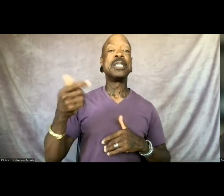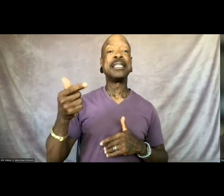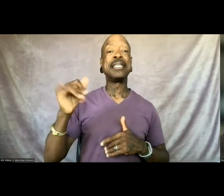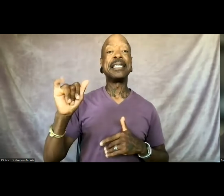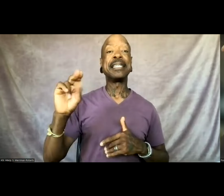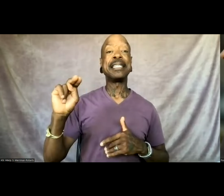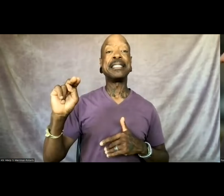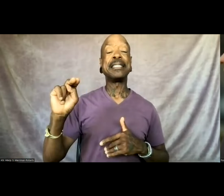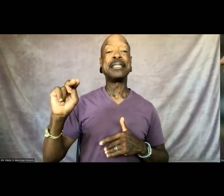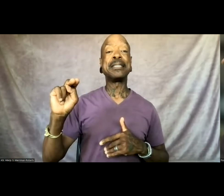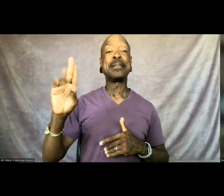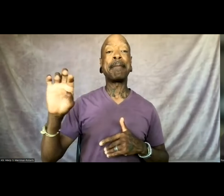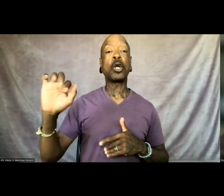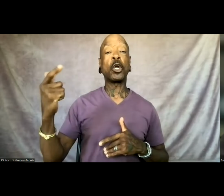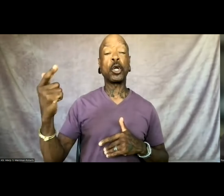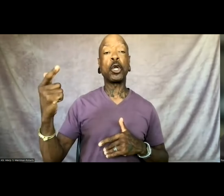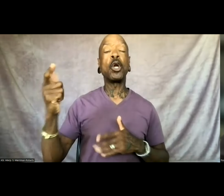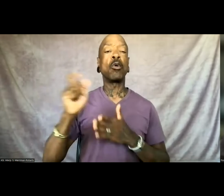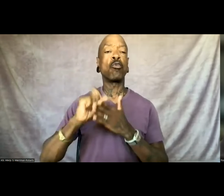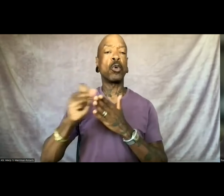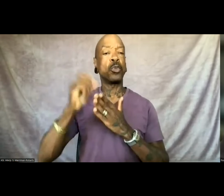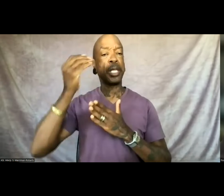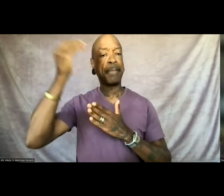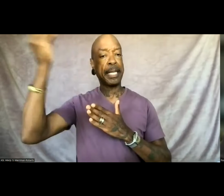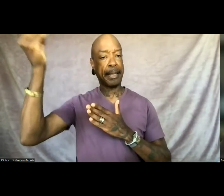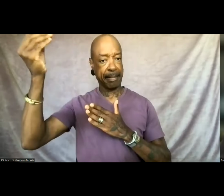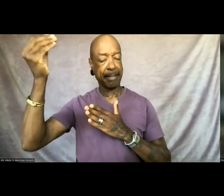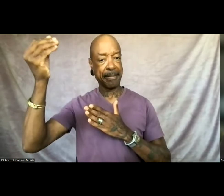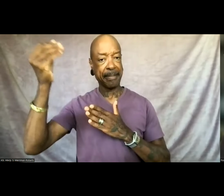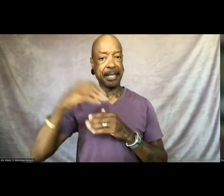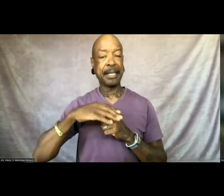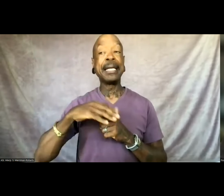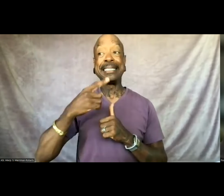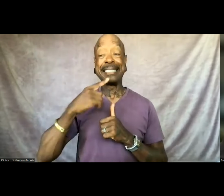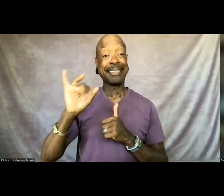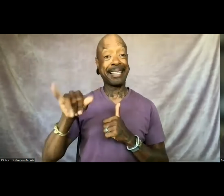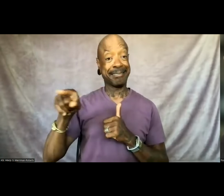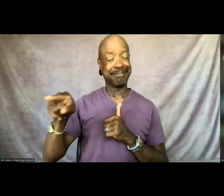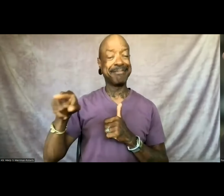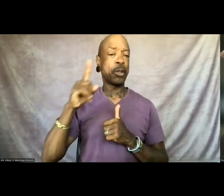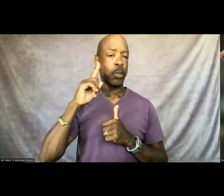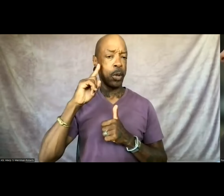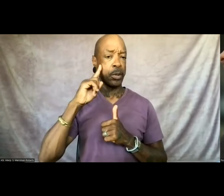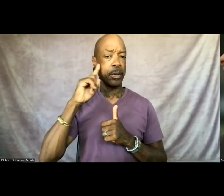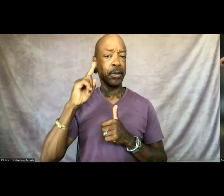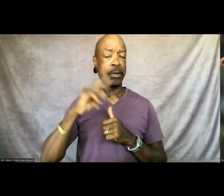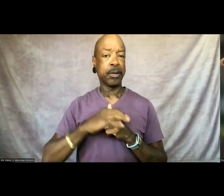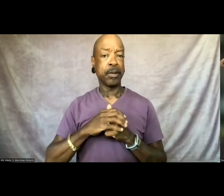, what made it all the way to supreme court